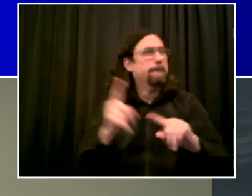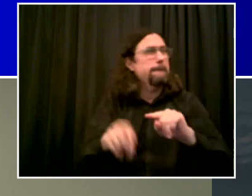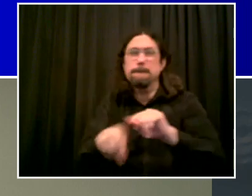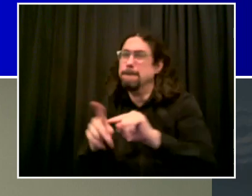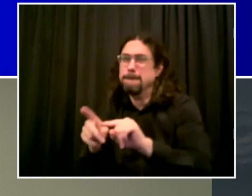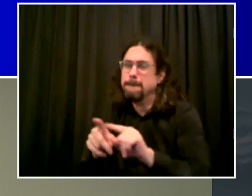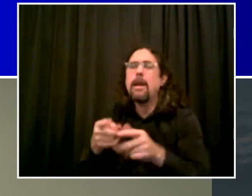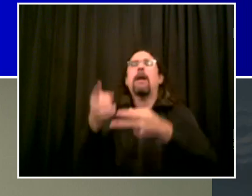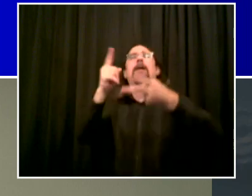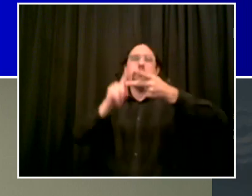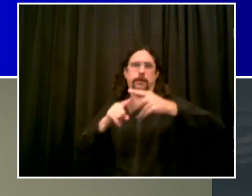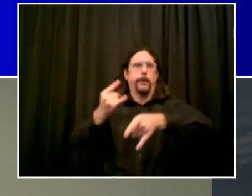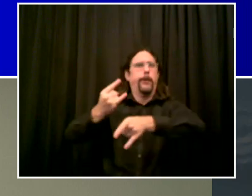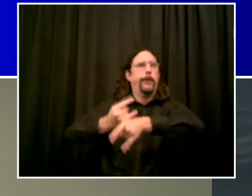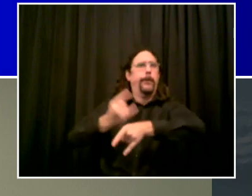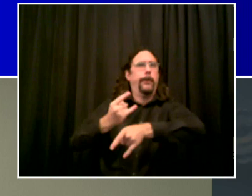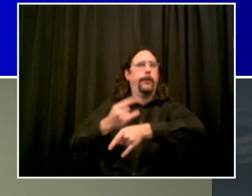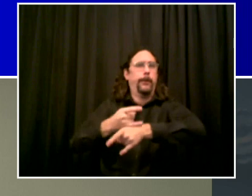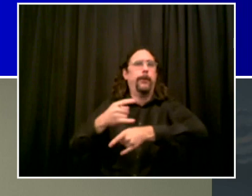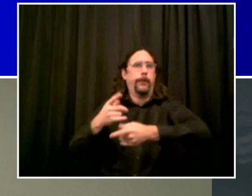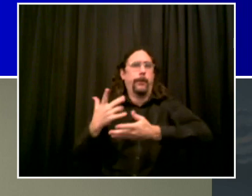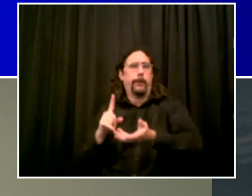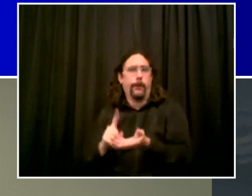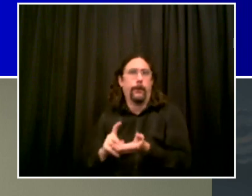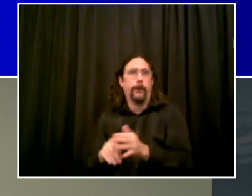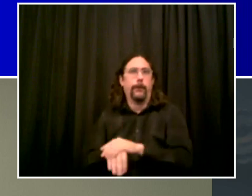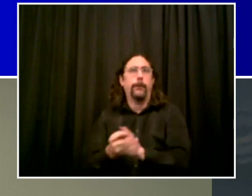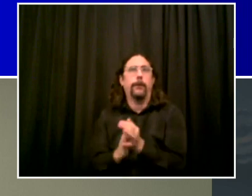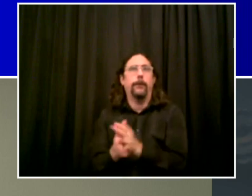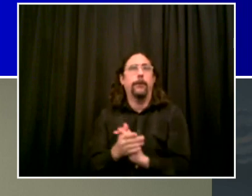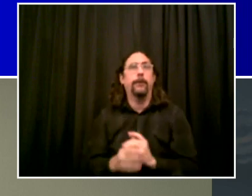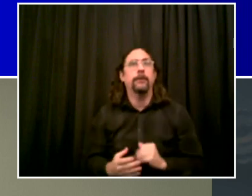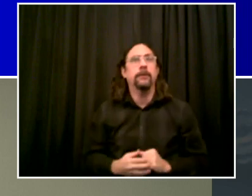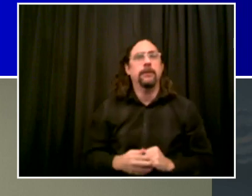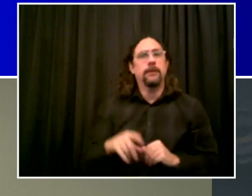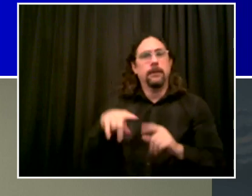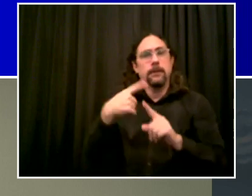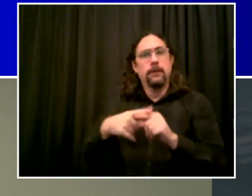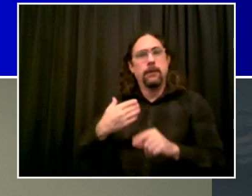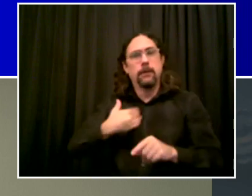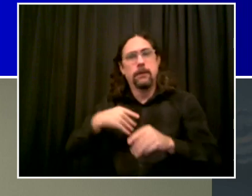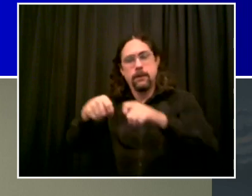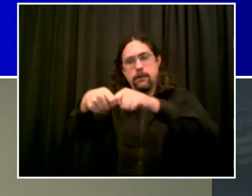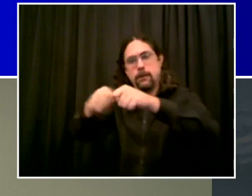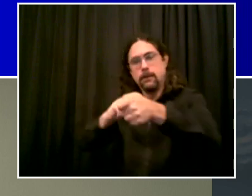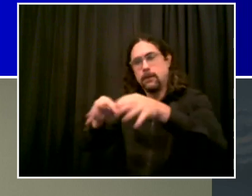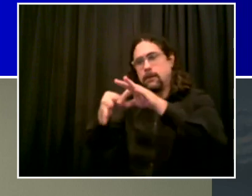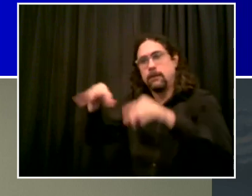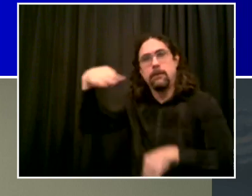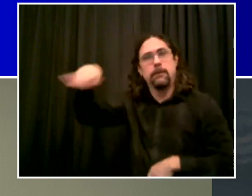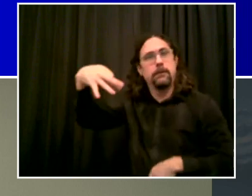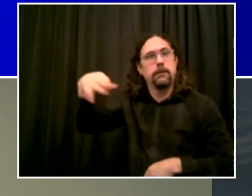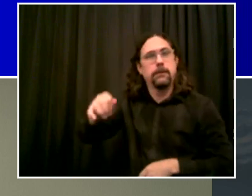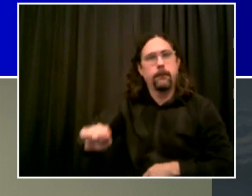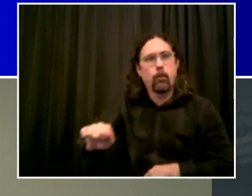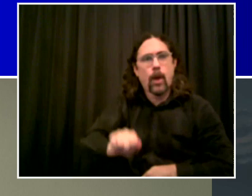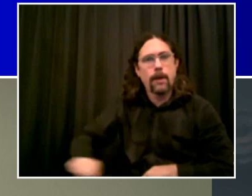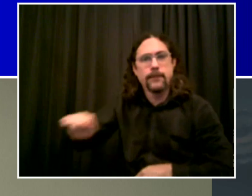SO FIVE MONTHS